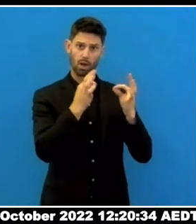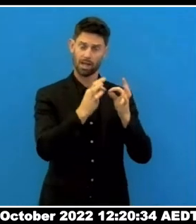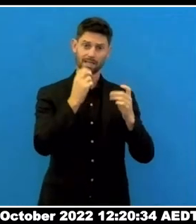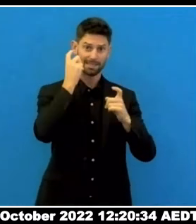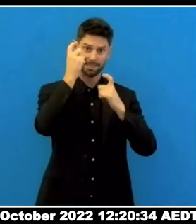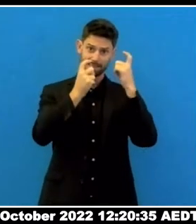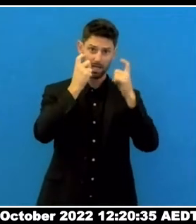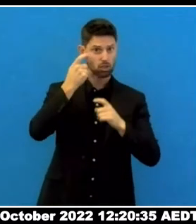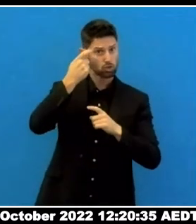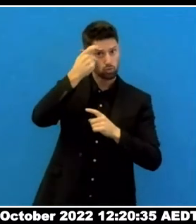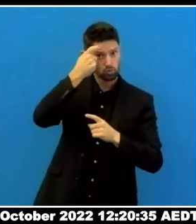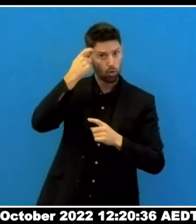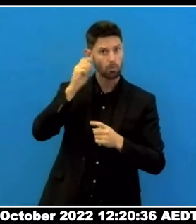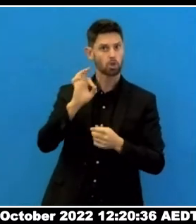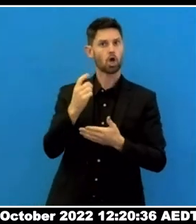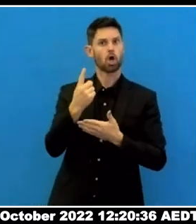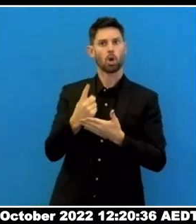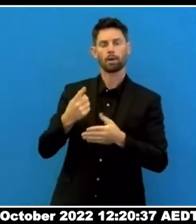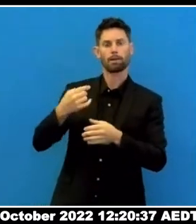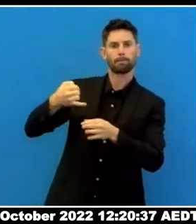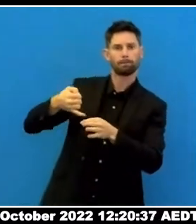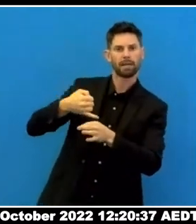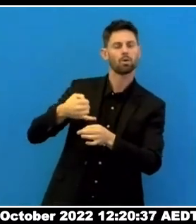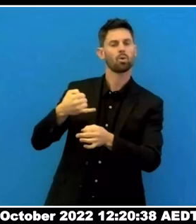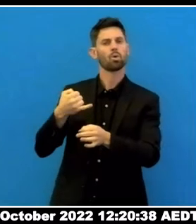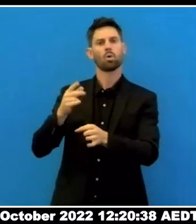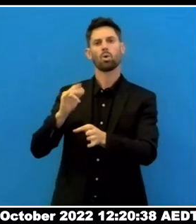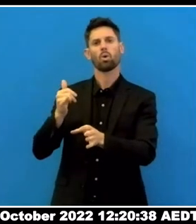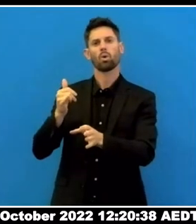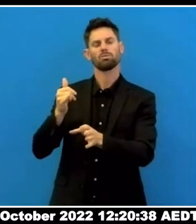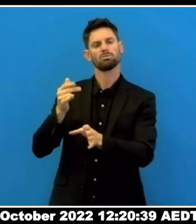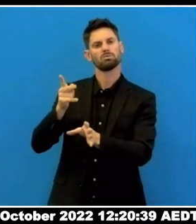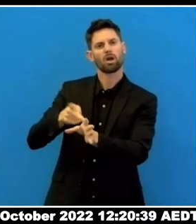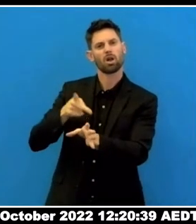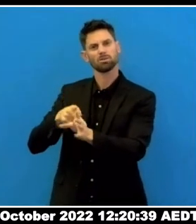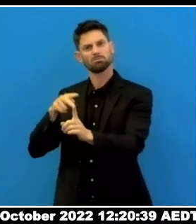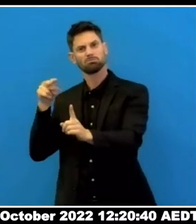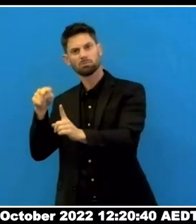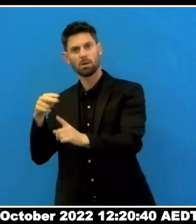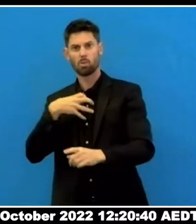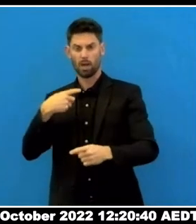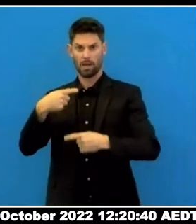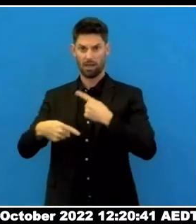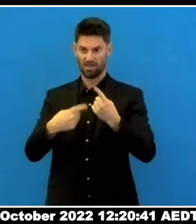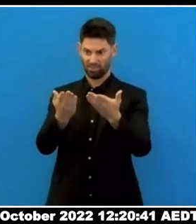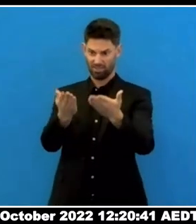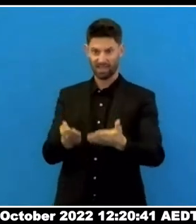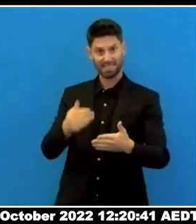not through a clinical or psychiatric lens, but as the experience of the person coming to Australia. Yes.